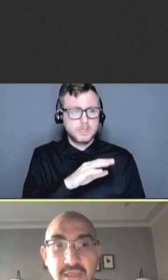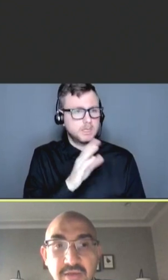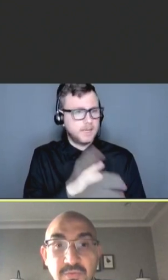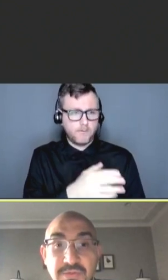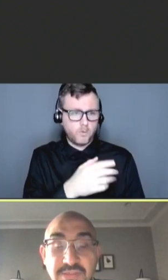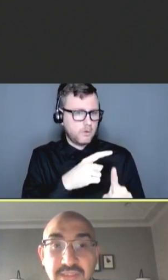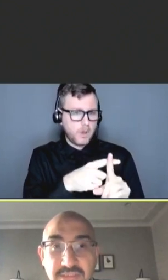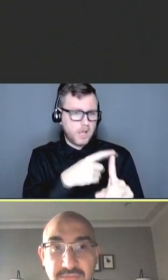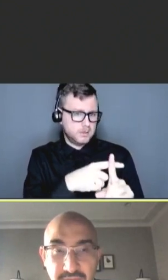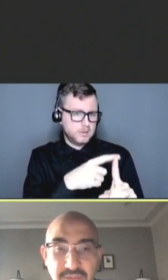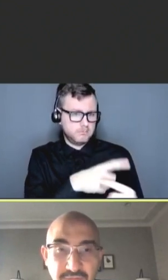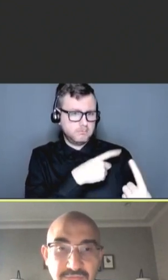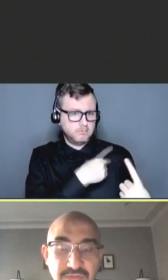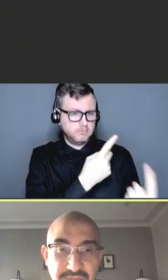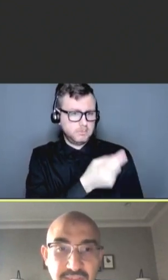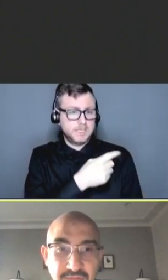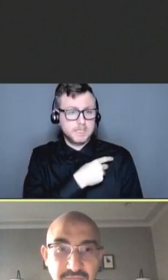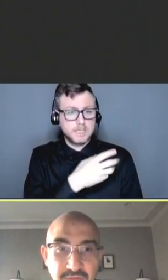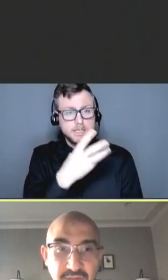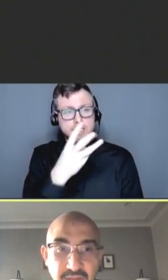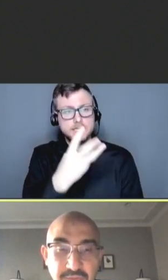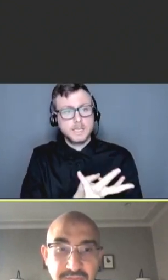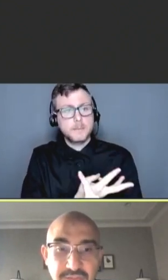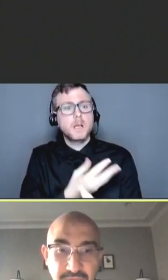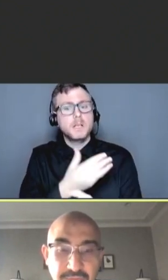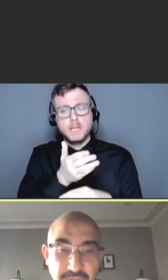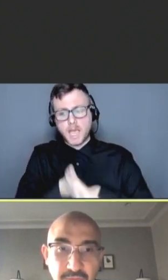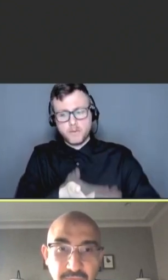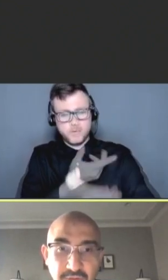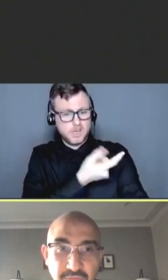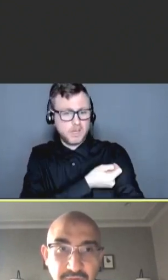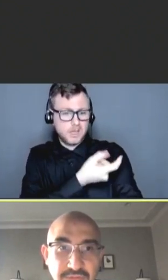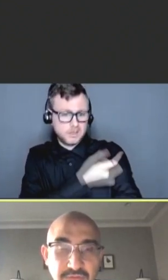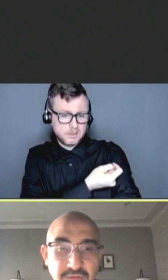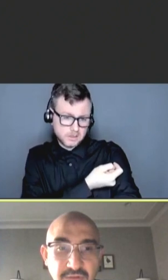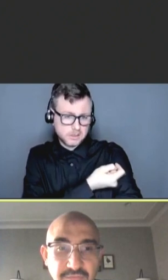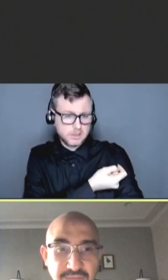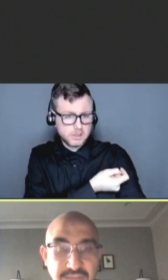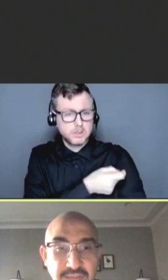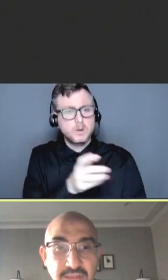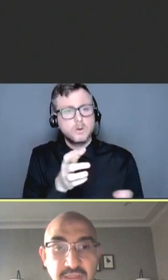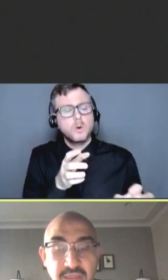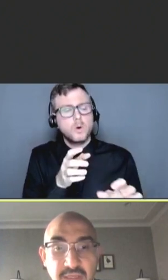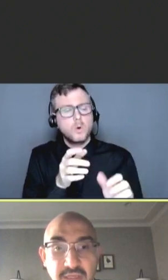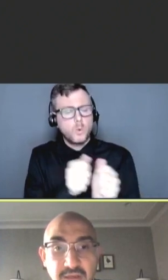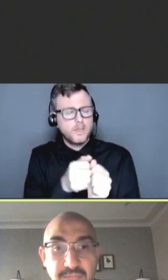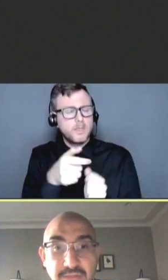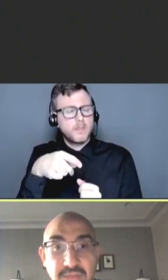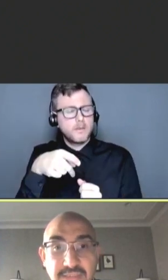and for six months after the second immunization, this was done with the Pfizer vaccine. And you can